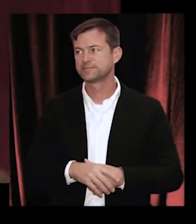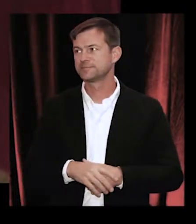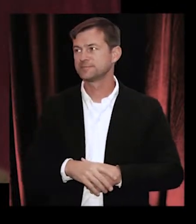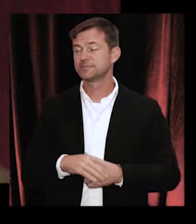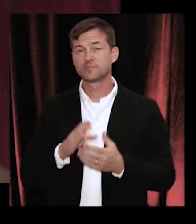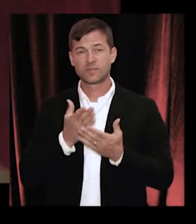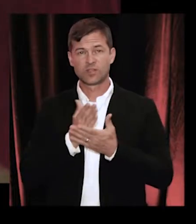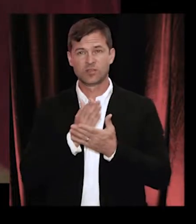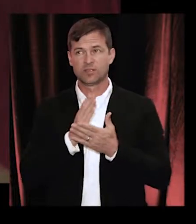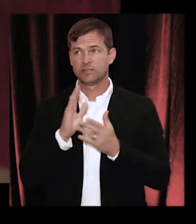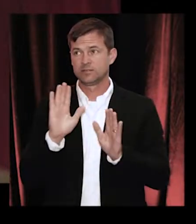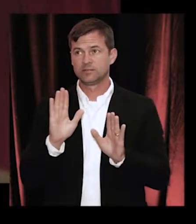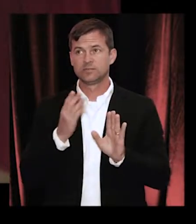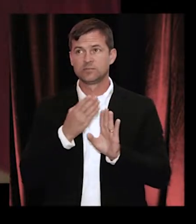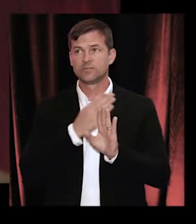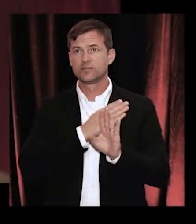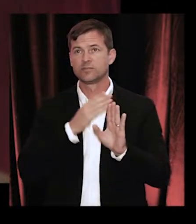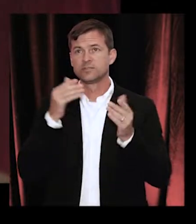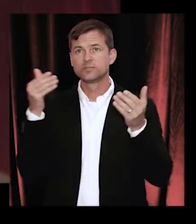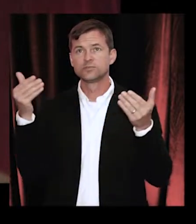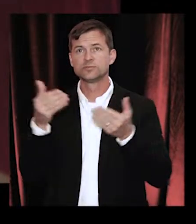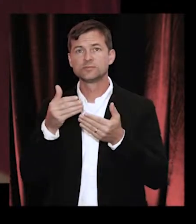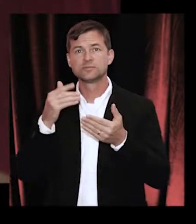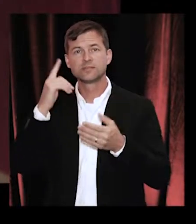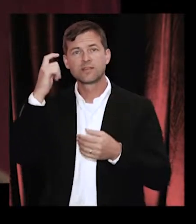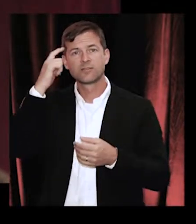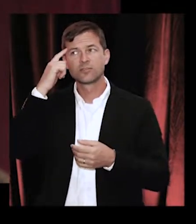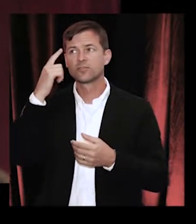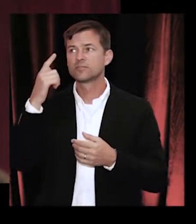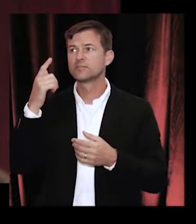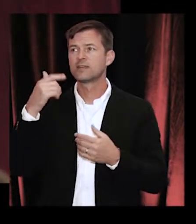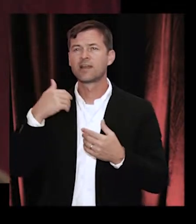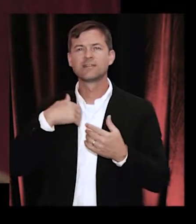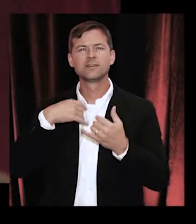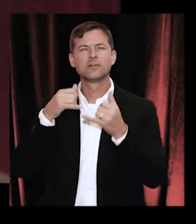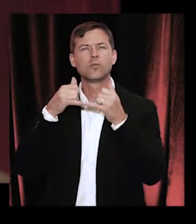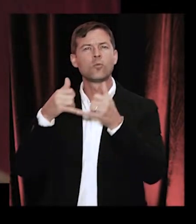Before I introduce the governor, we have award winners back here in this back corner.